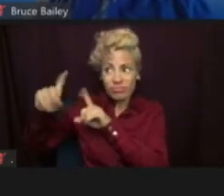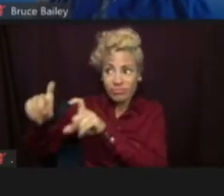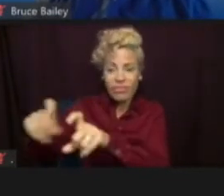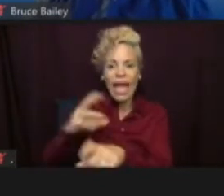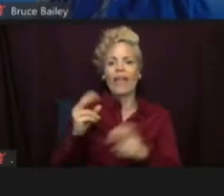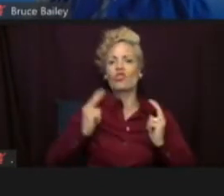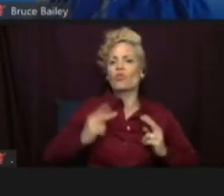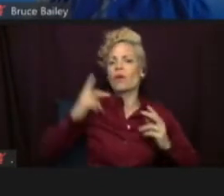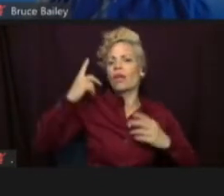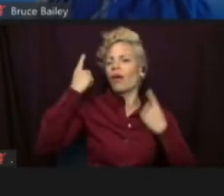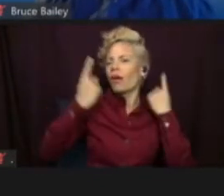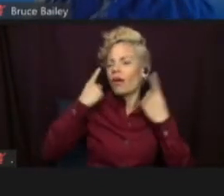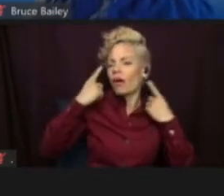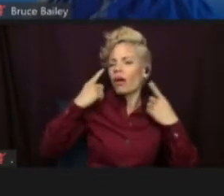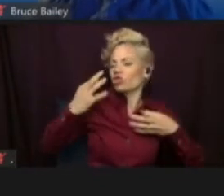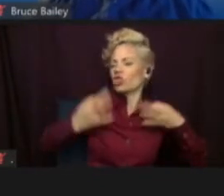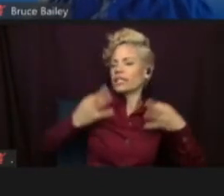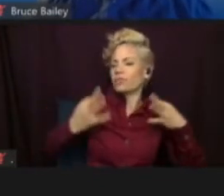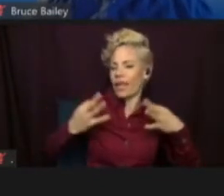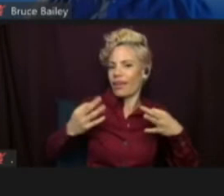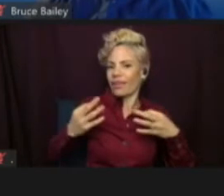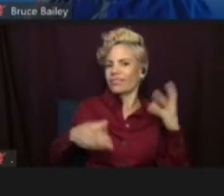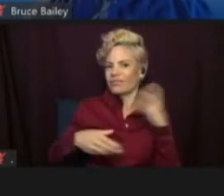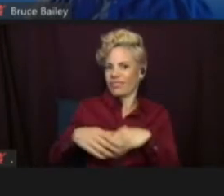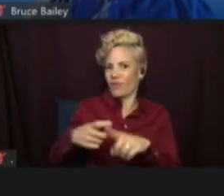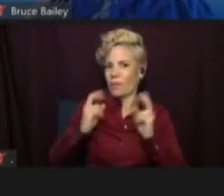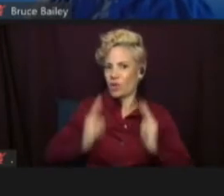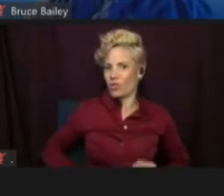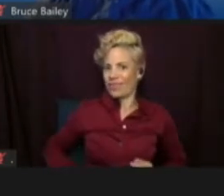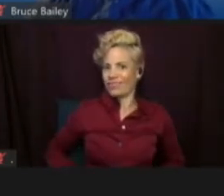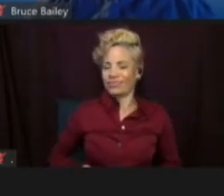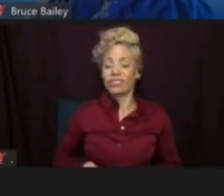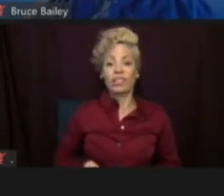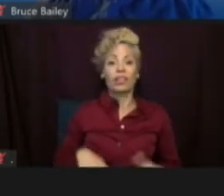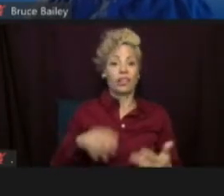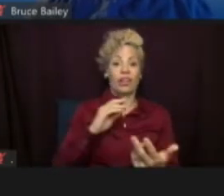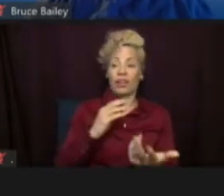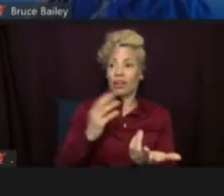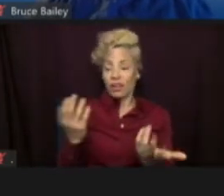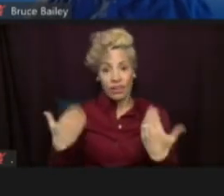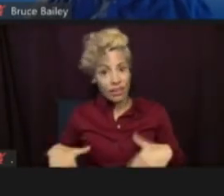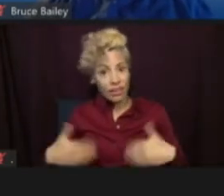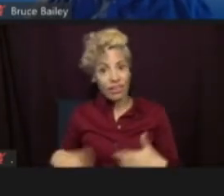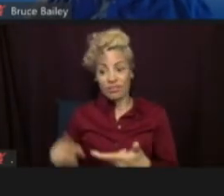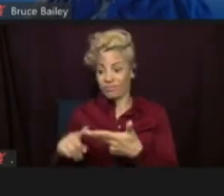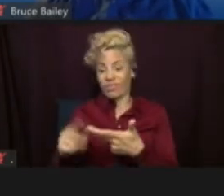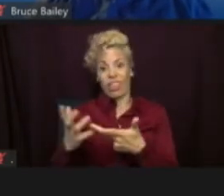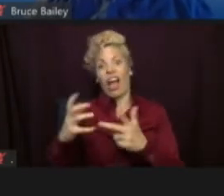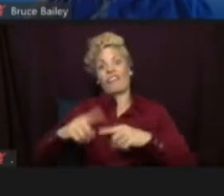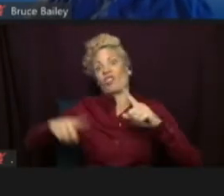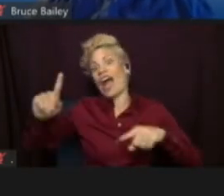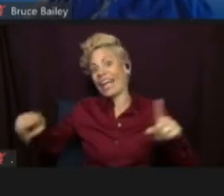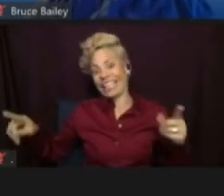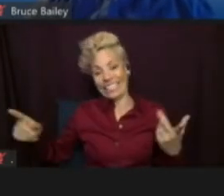With all of this variety, we get test results that are inconsistent from one test process to another.